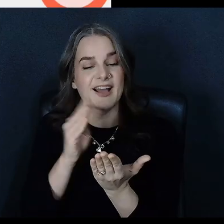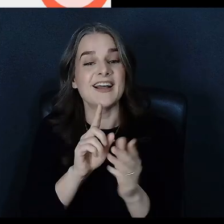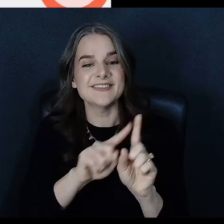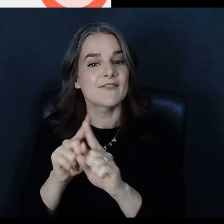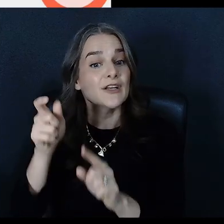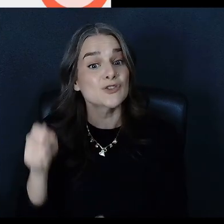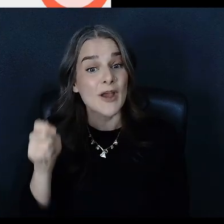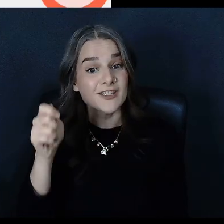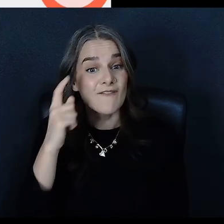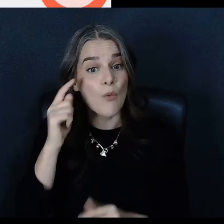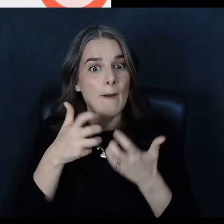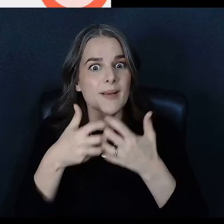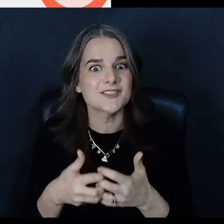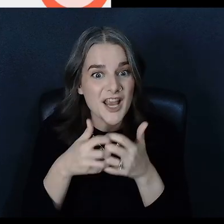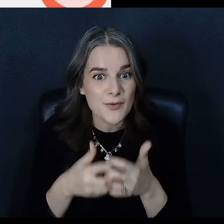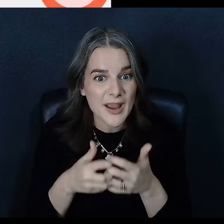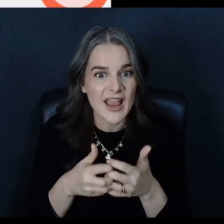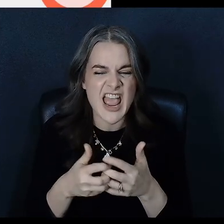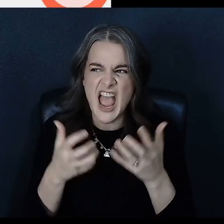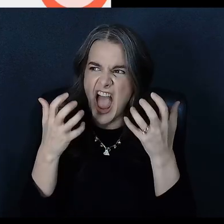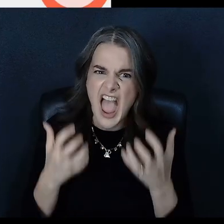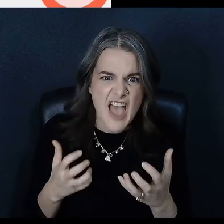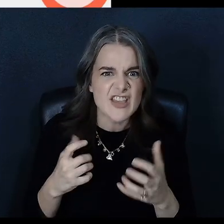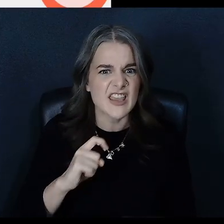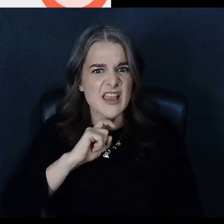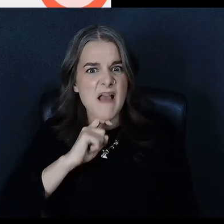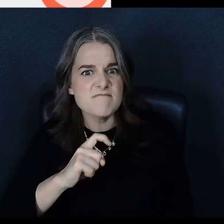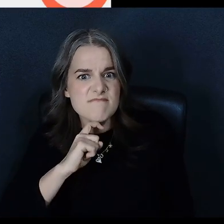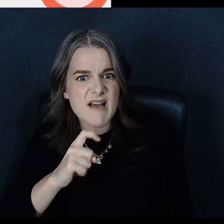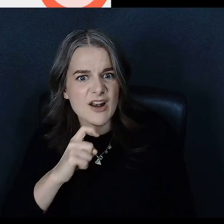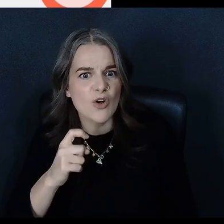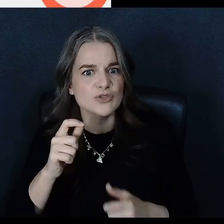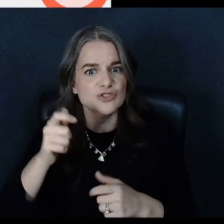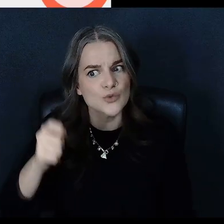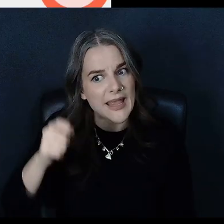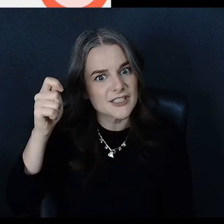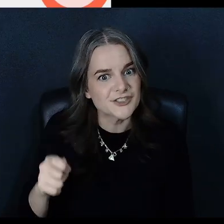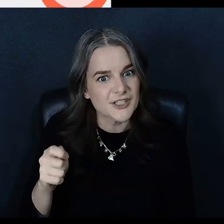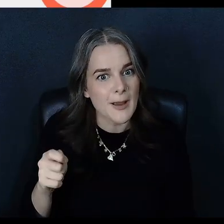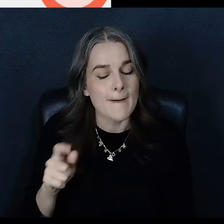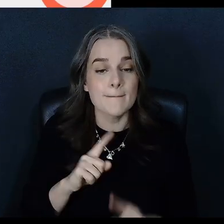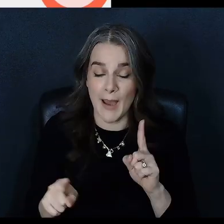And it's a very heavy, metal switch, but it stands up to the hitting that he gives it.